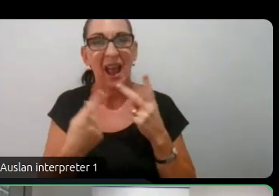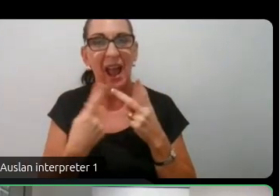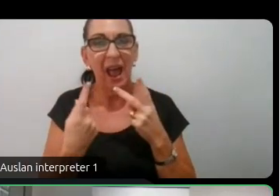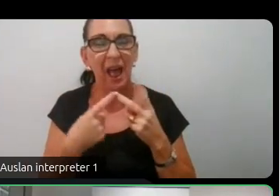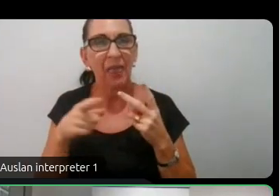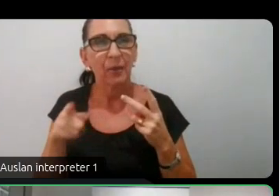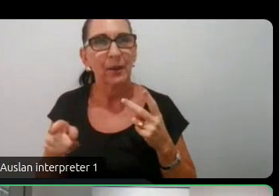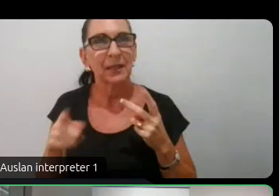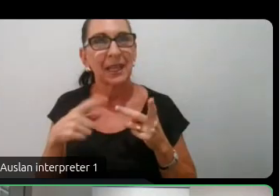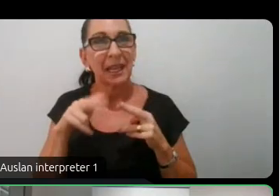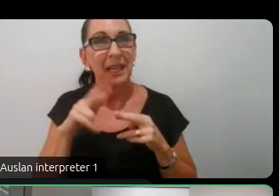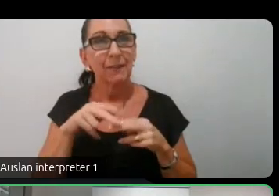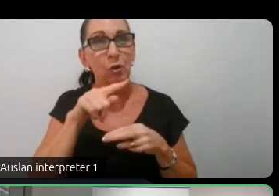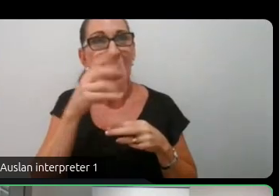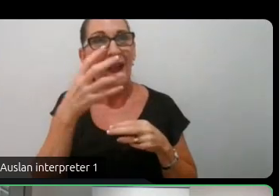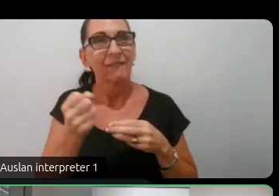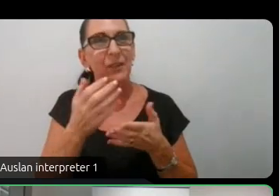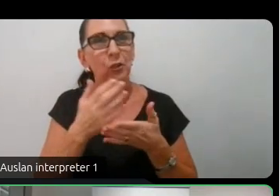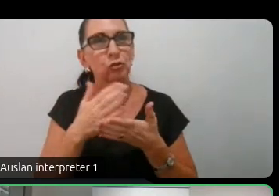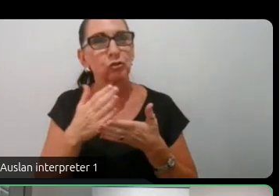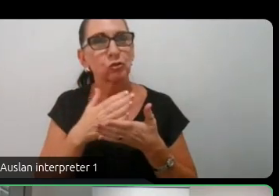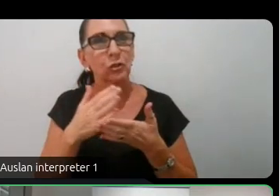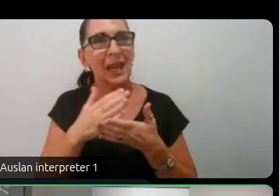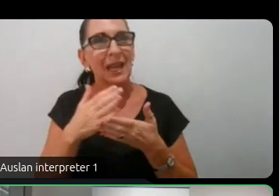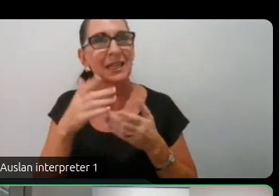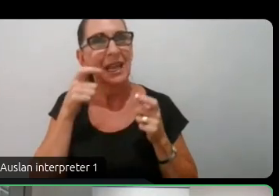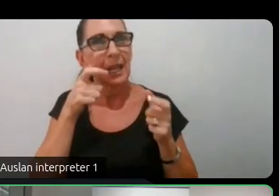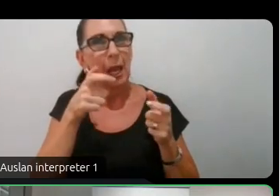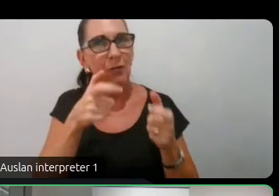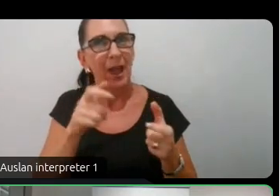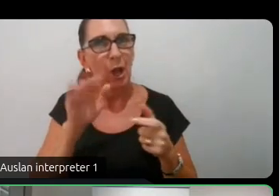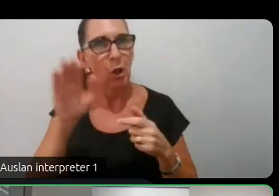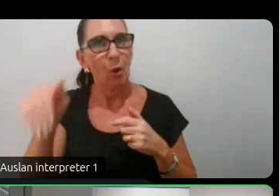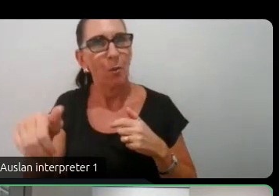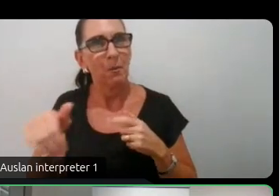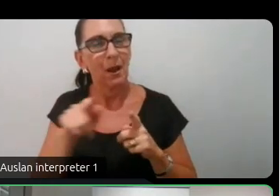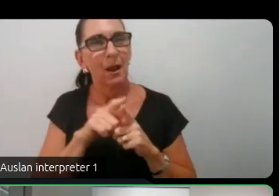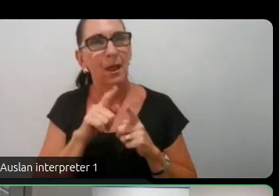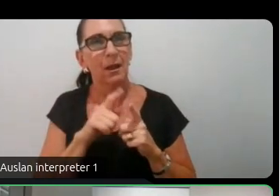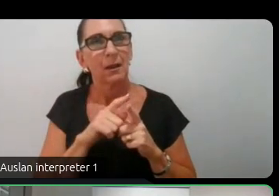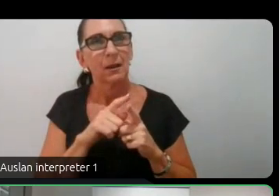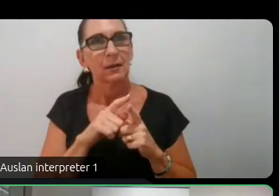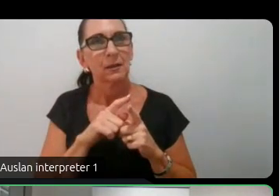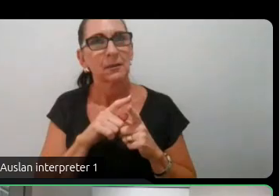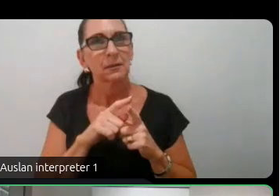if you do have a shared uh care aspect at home like who if you're needing health assistance